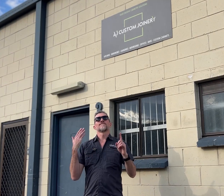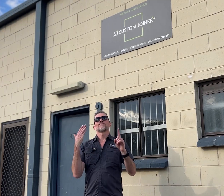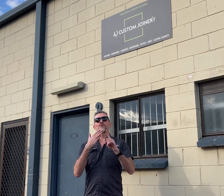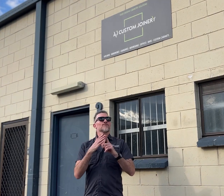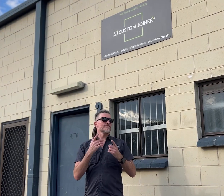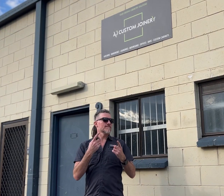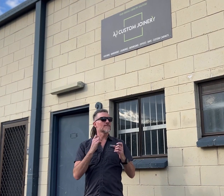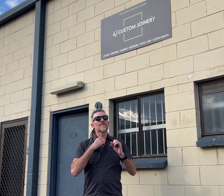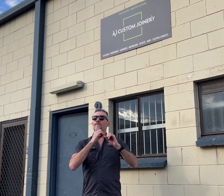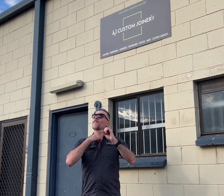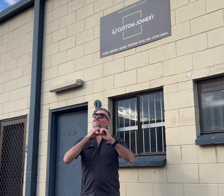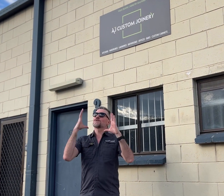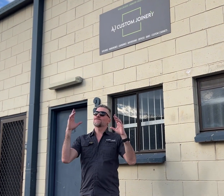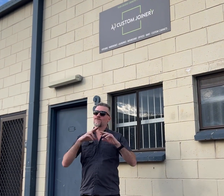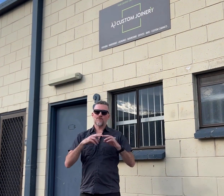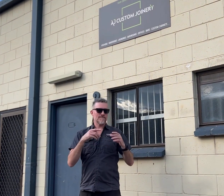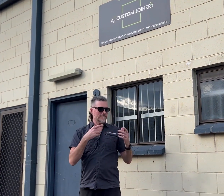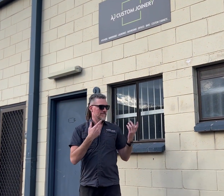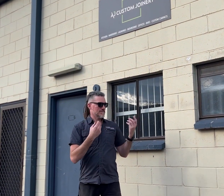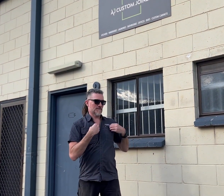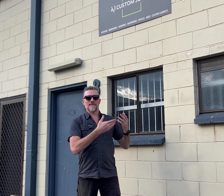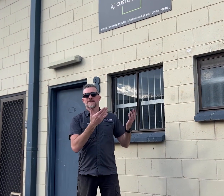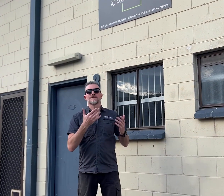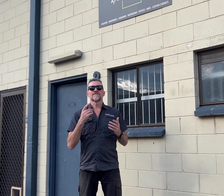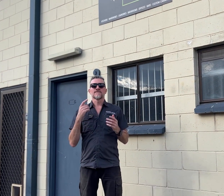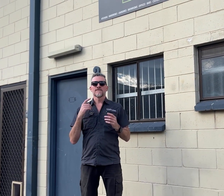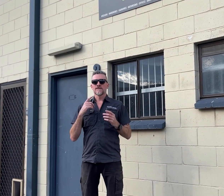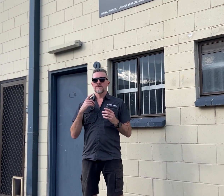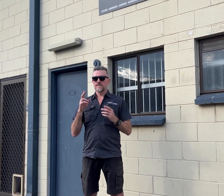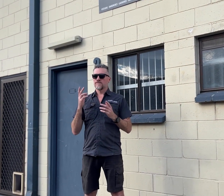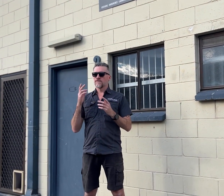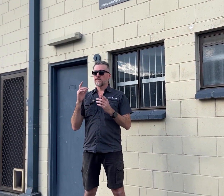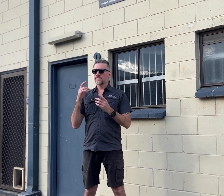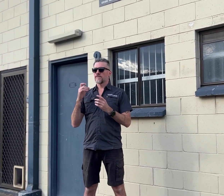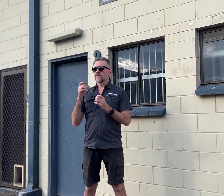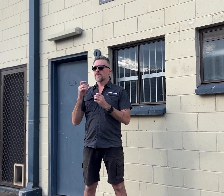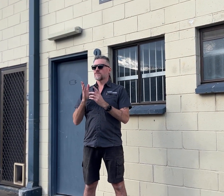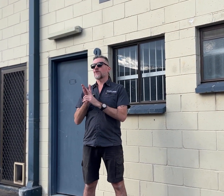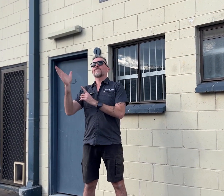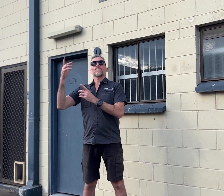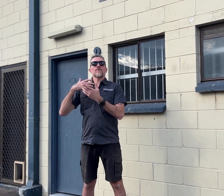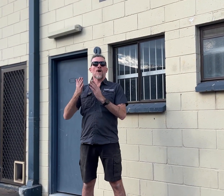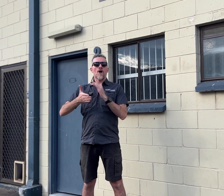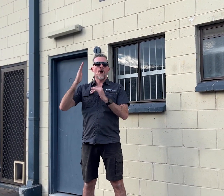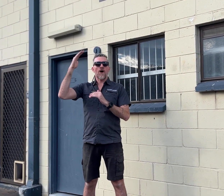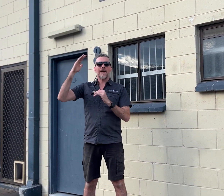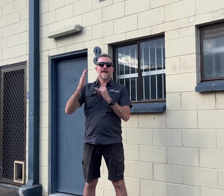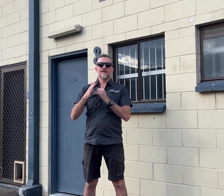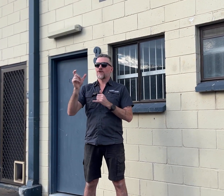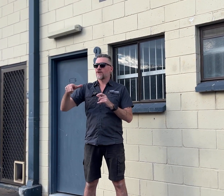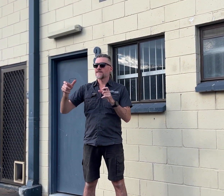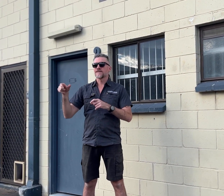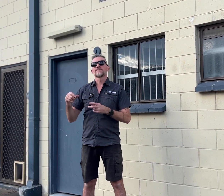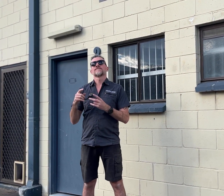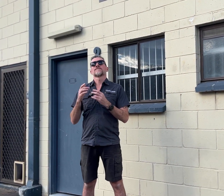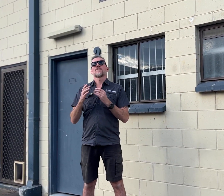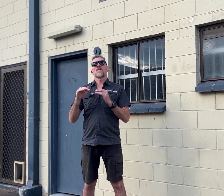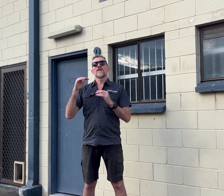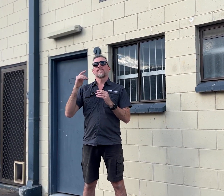My vision for this going down the track is to serve high end clients